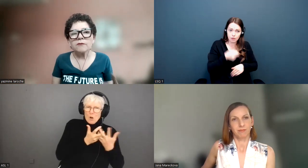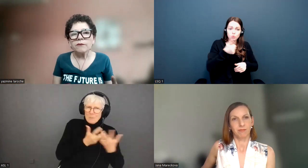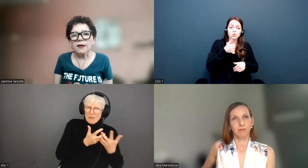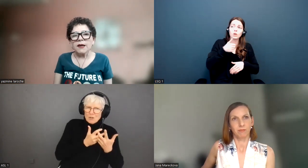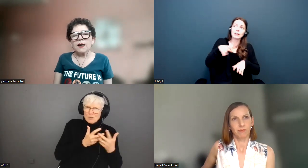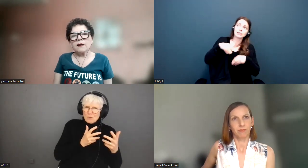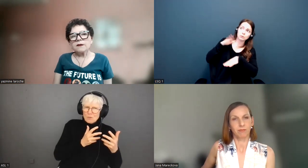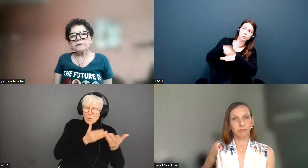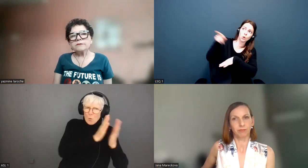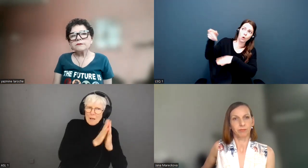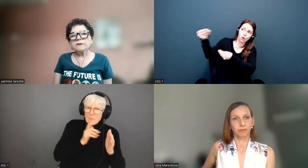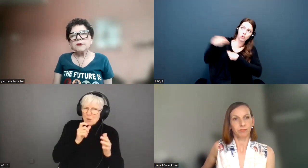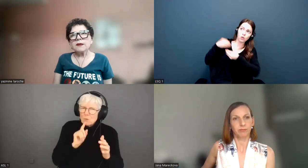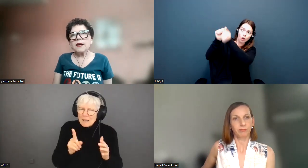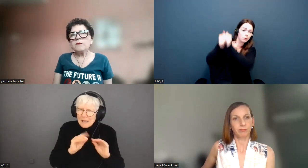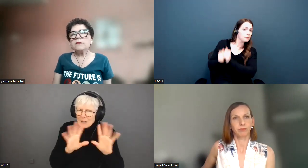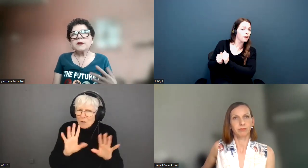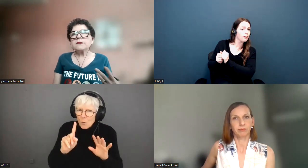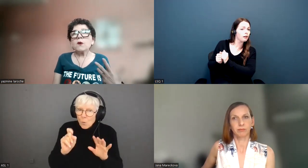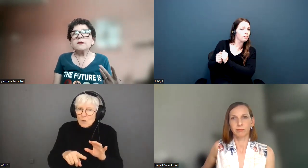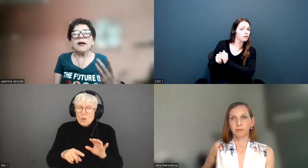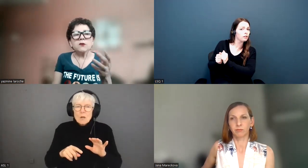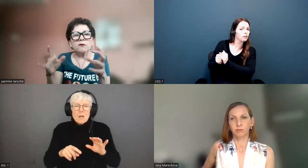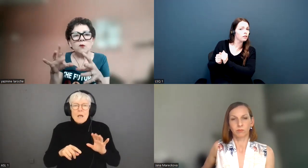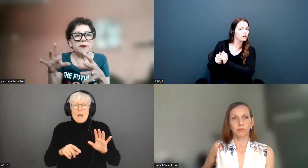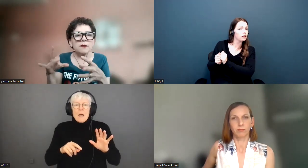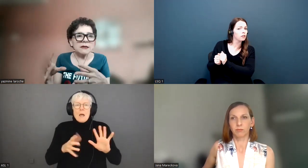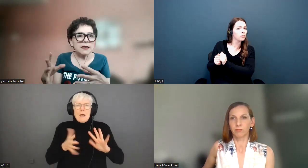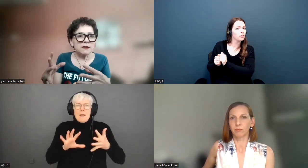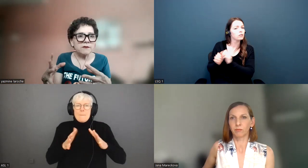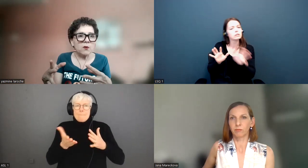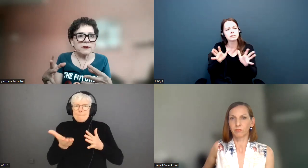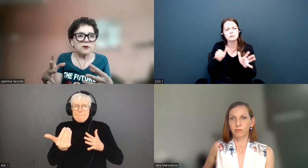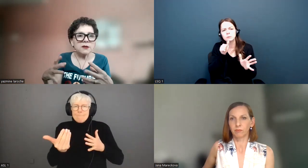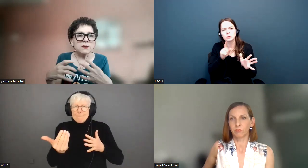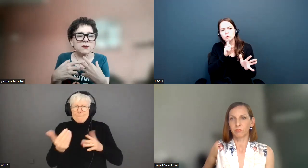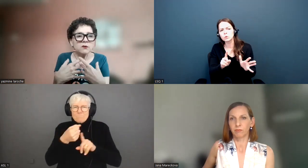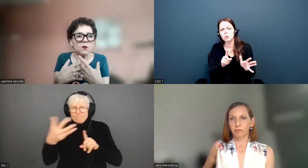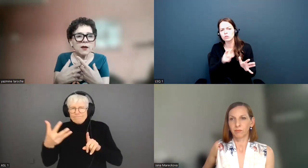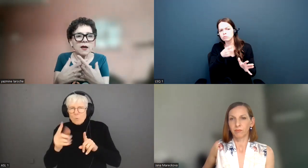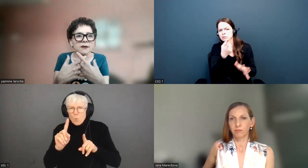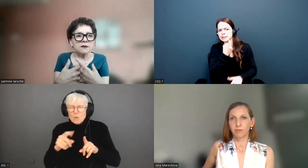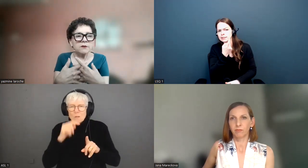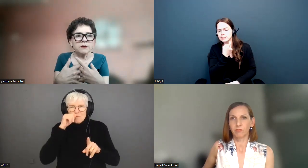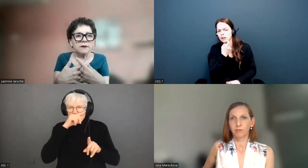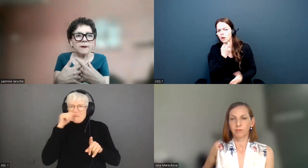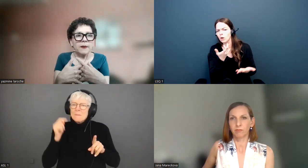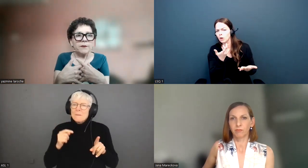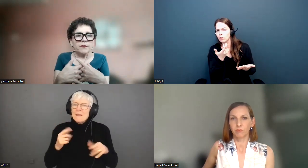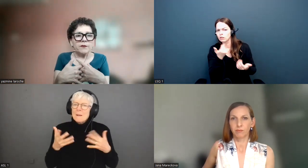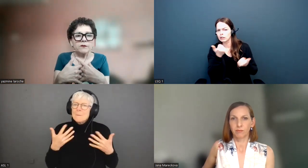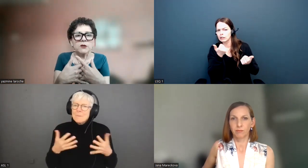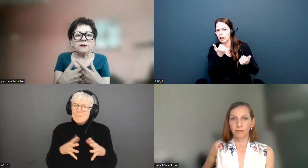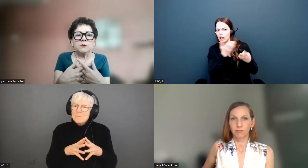um so I I don't know what the context of the question is I don't know what kind of challenge